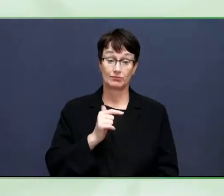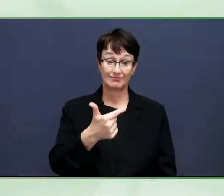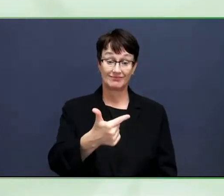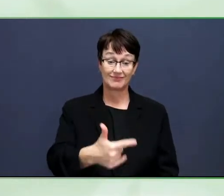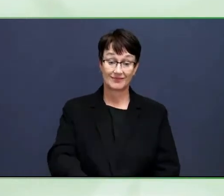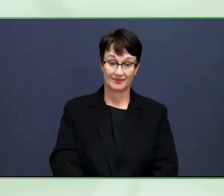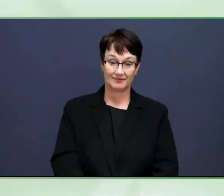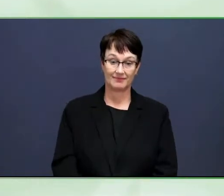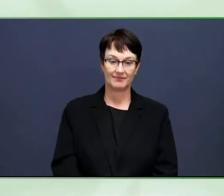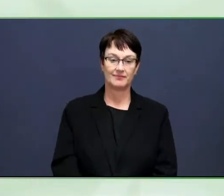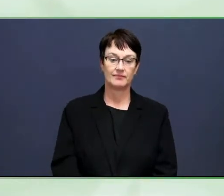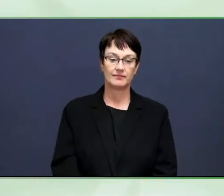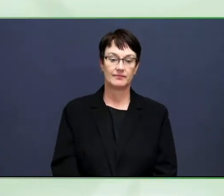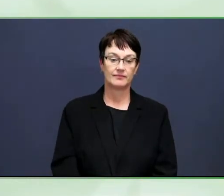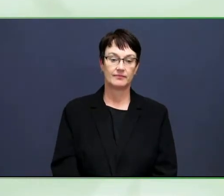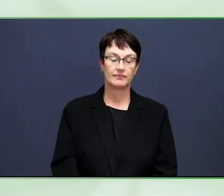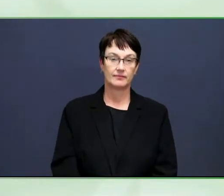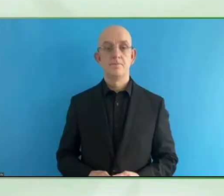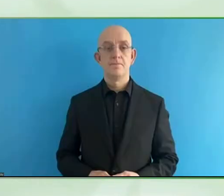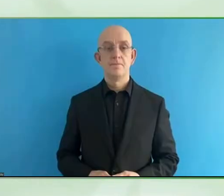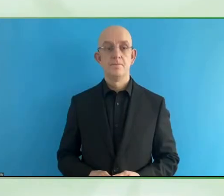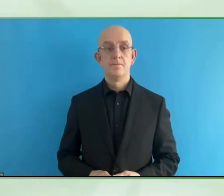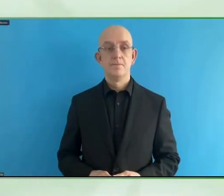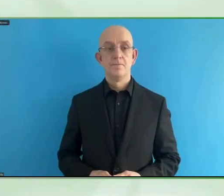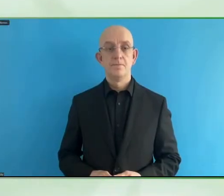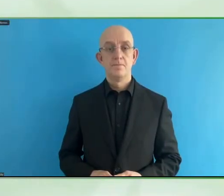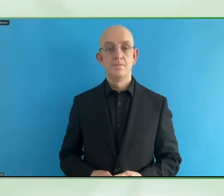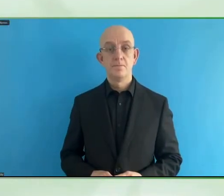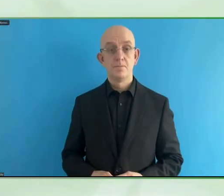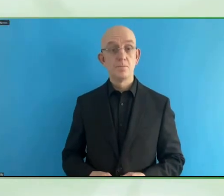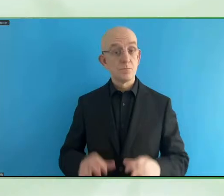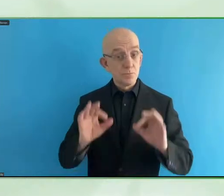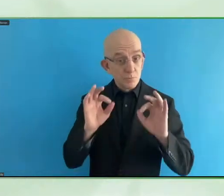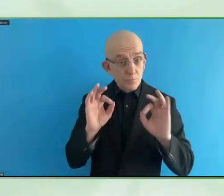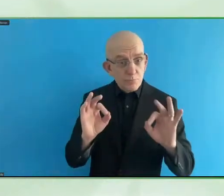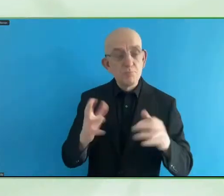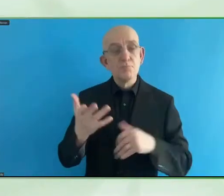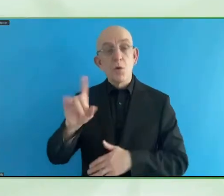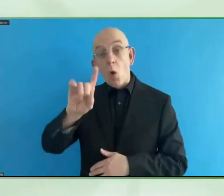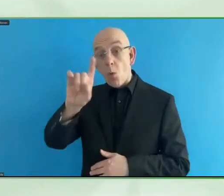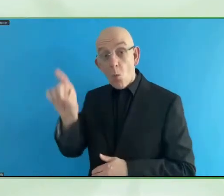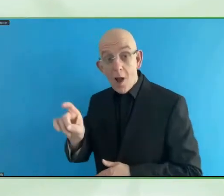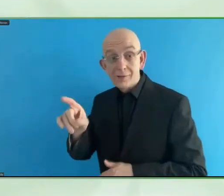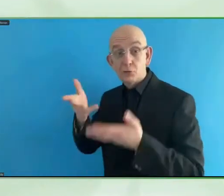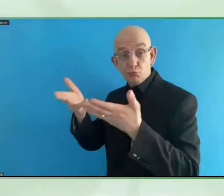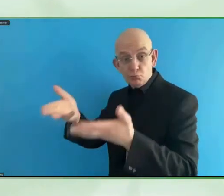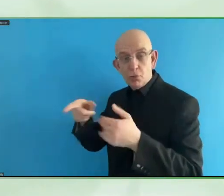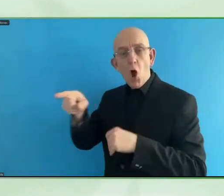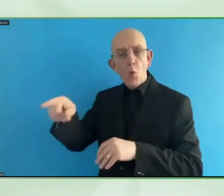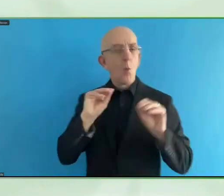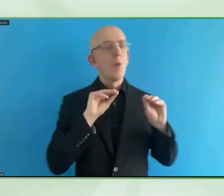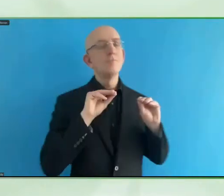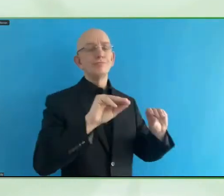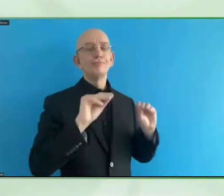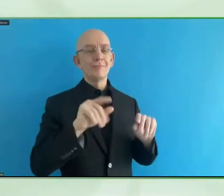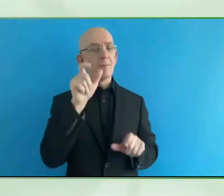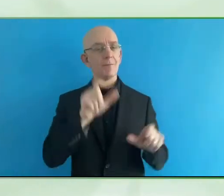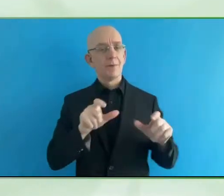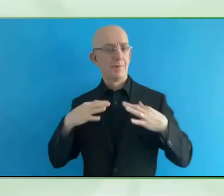Are they actively going out and seeking someone with lived experience to come in and be part of that design community?